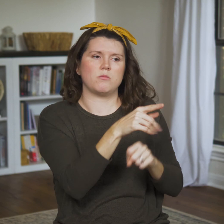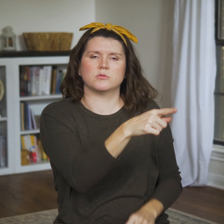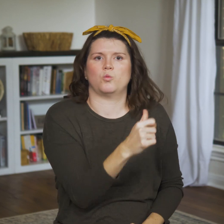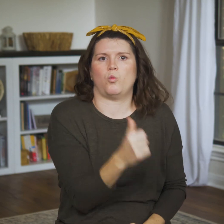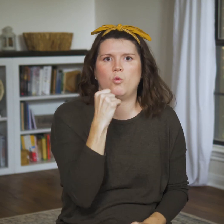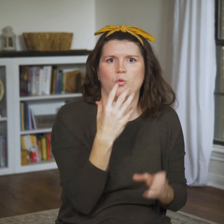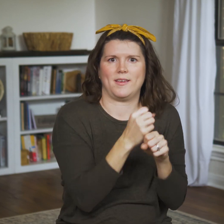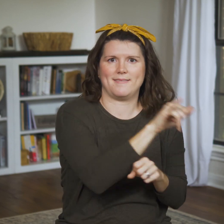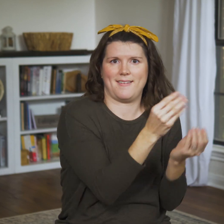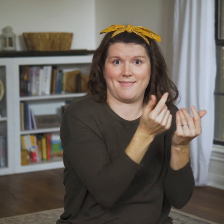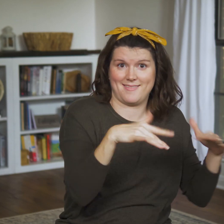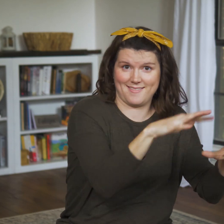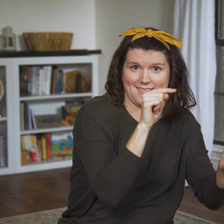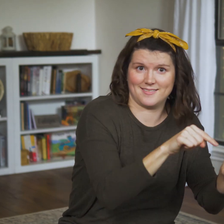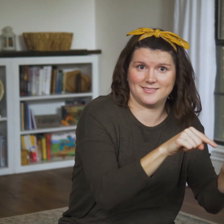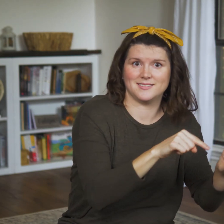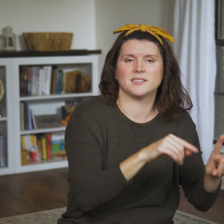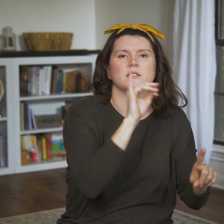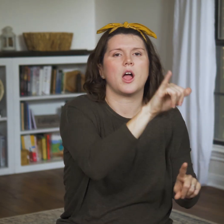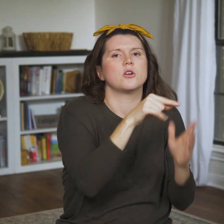even though this isn’t the land God promised them.